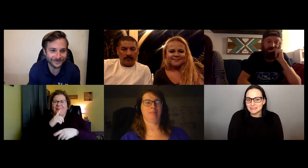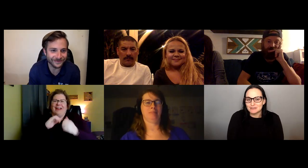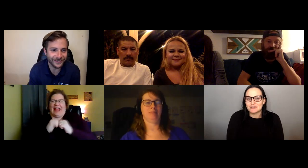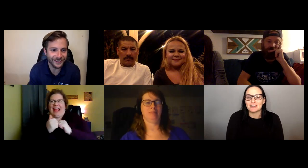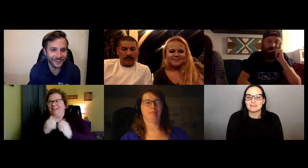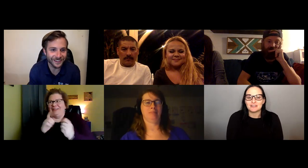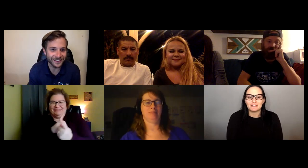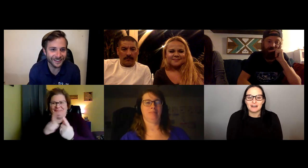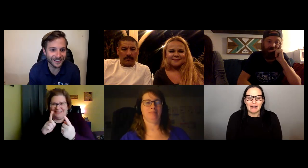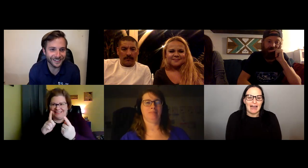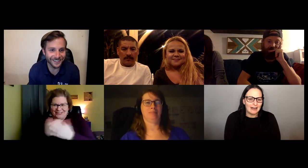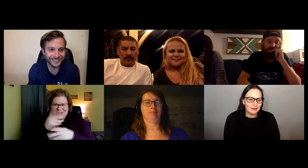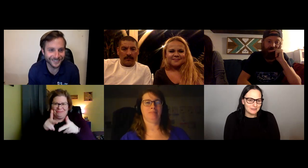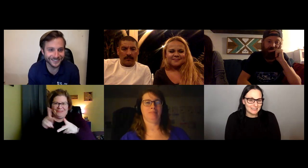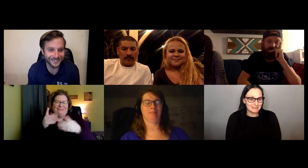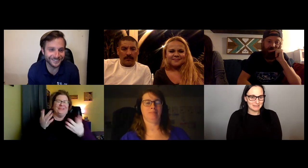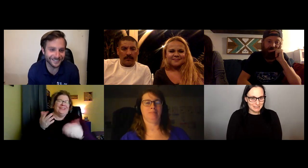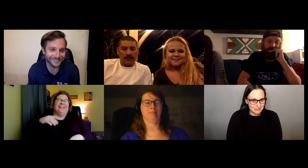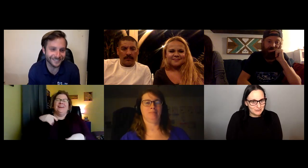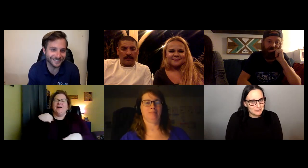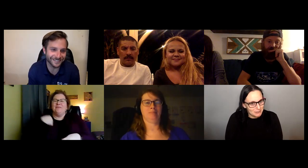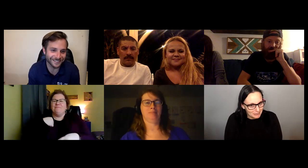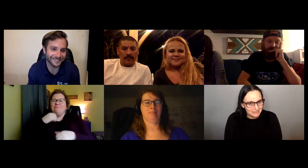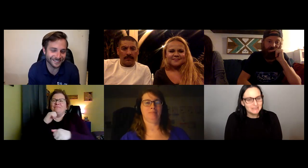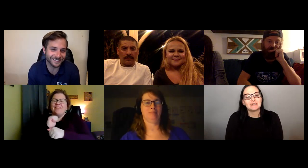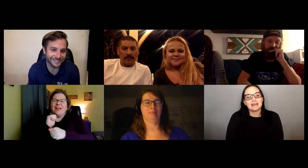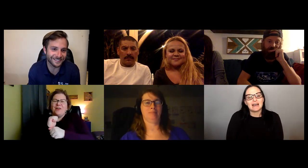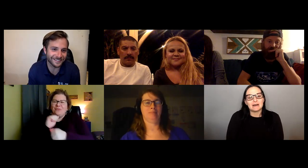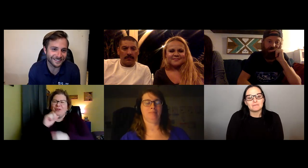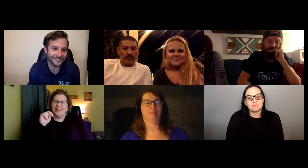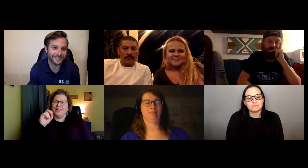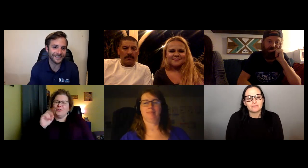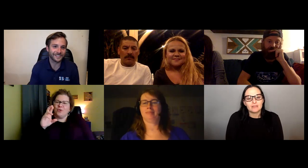we're trying to figure out